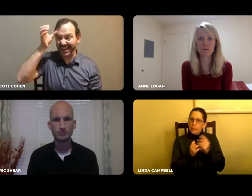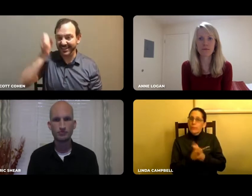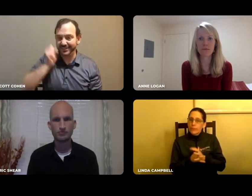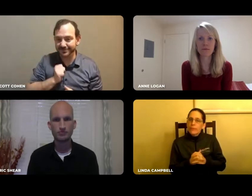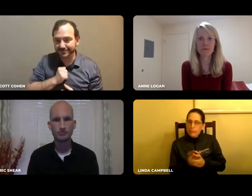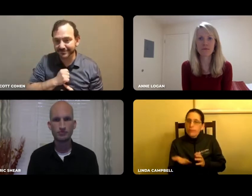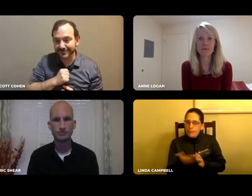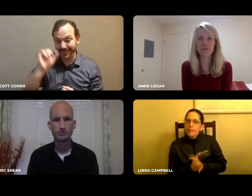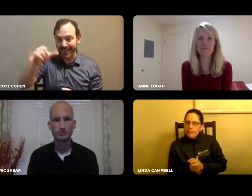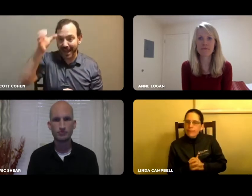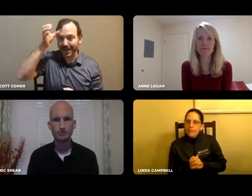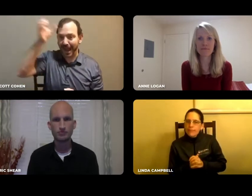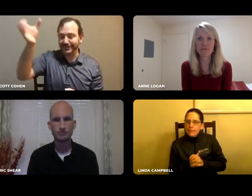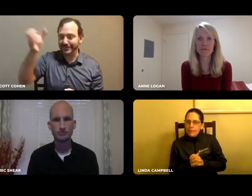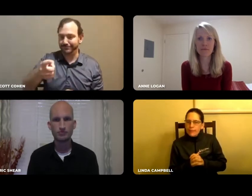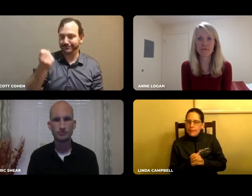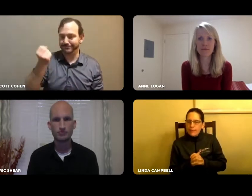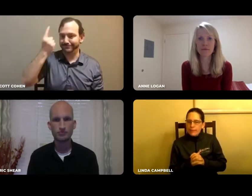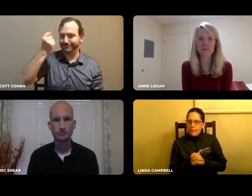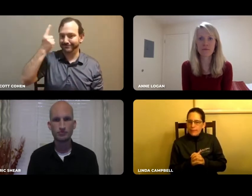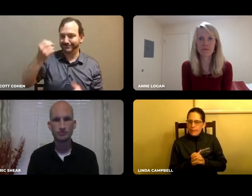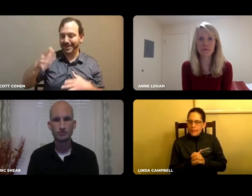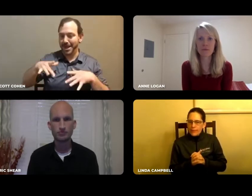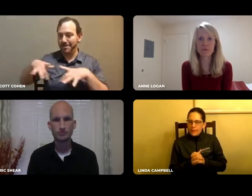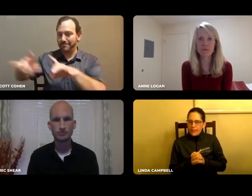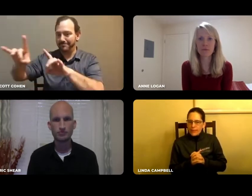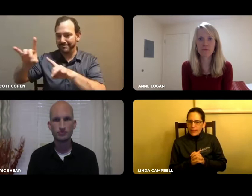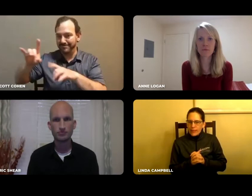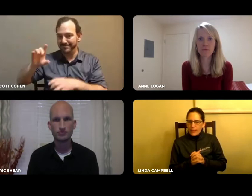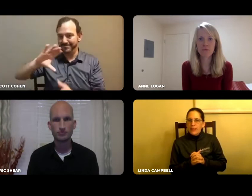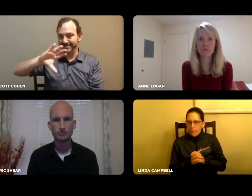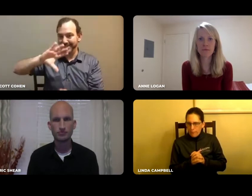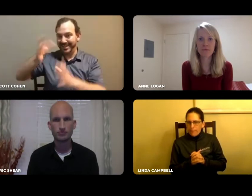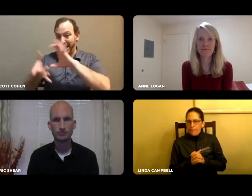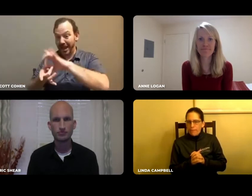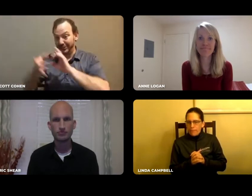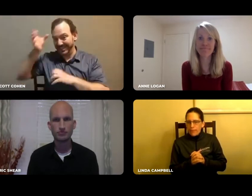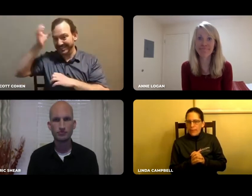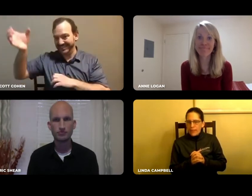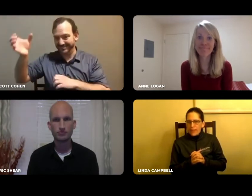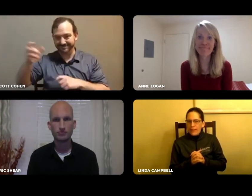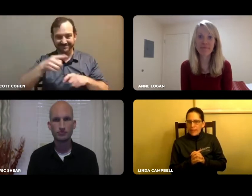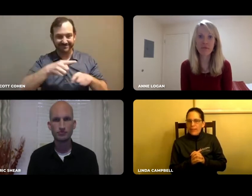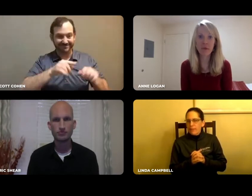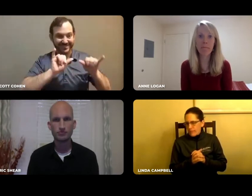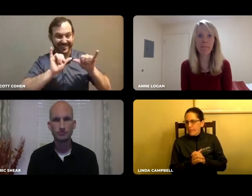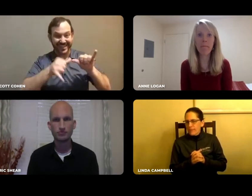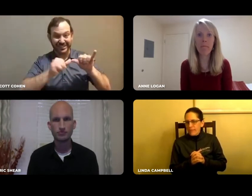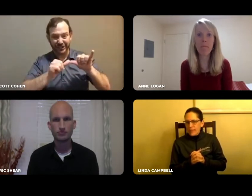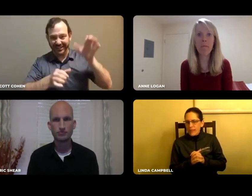Understanding ecological concepts.